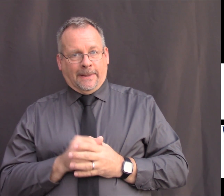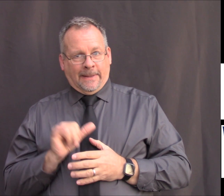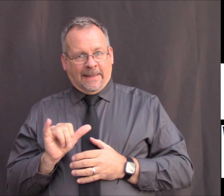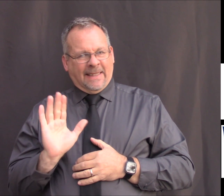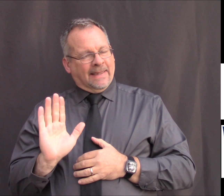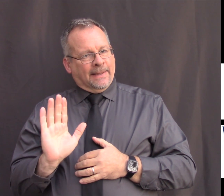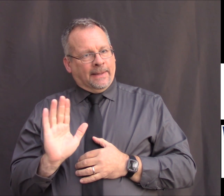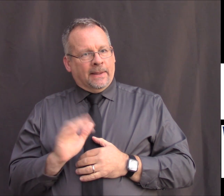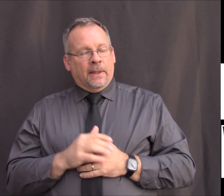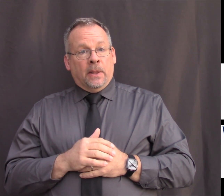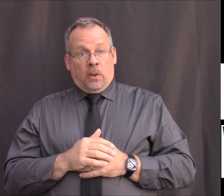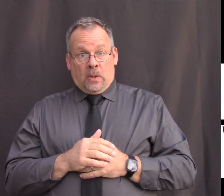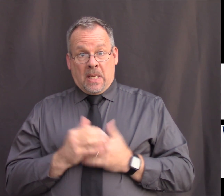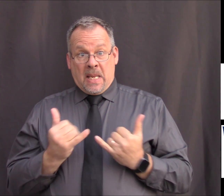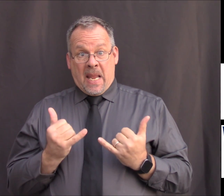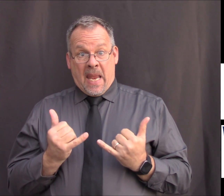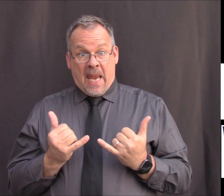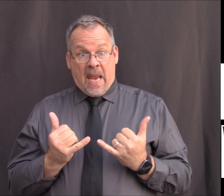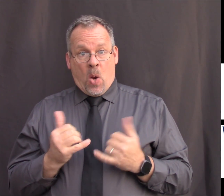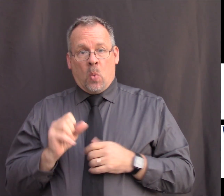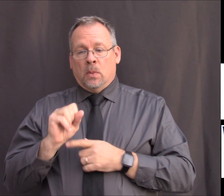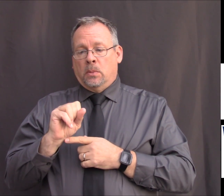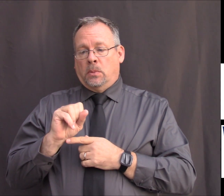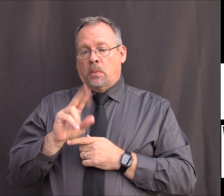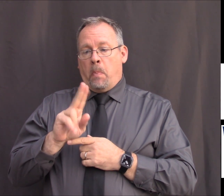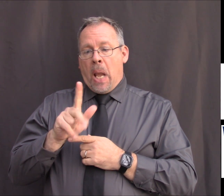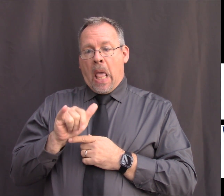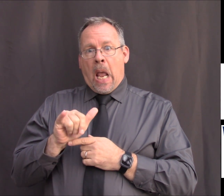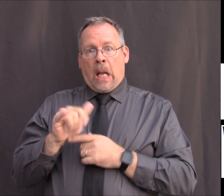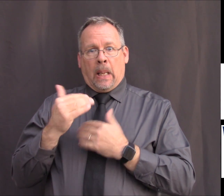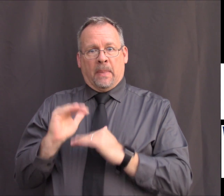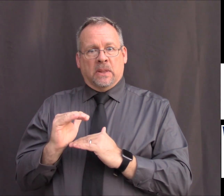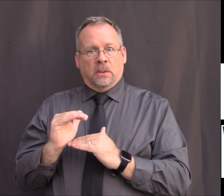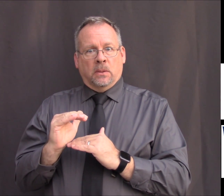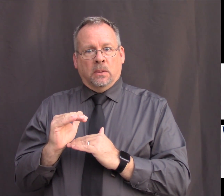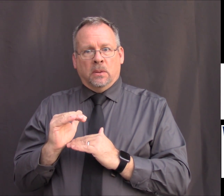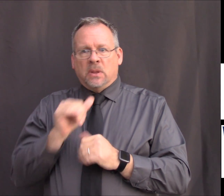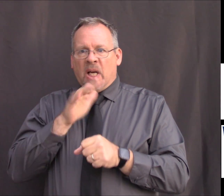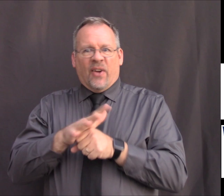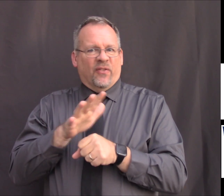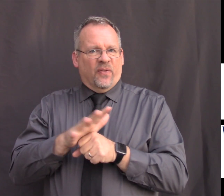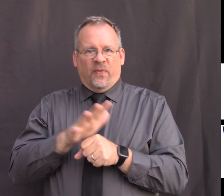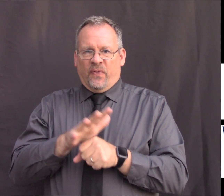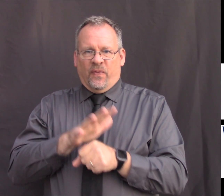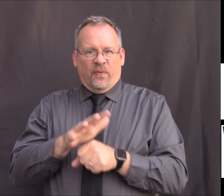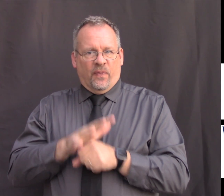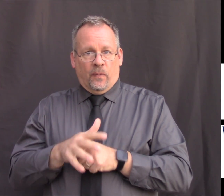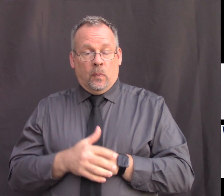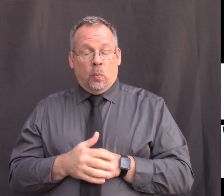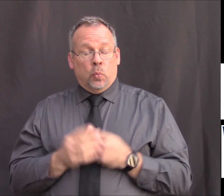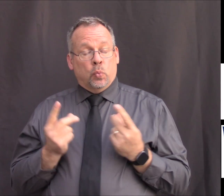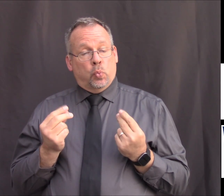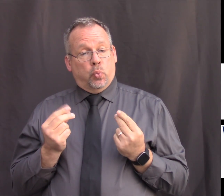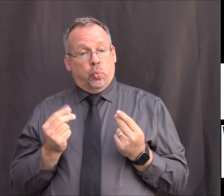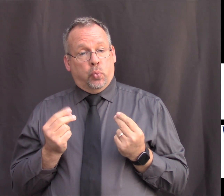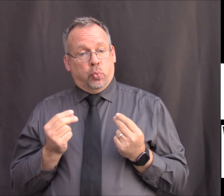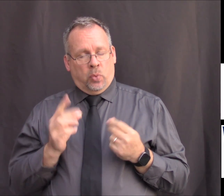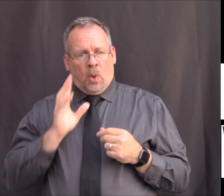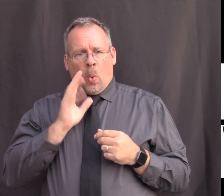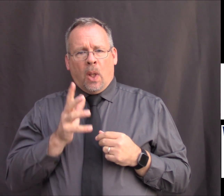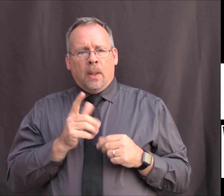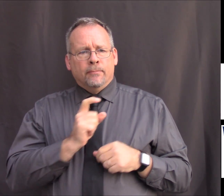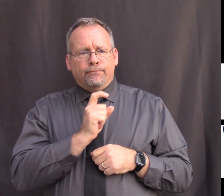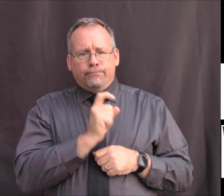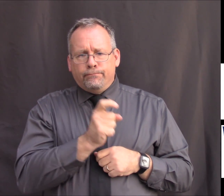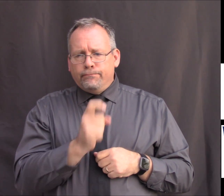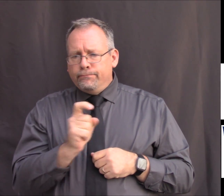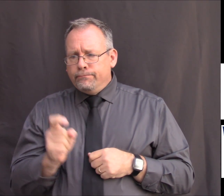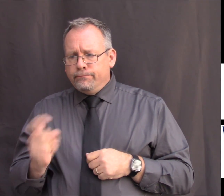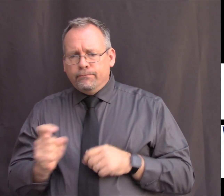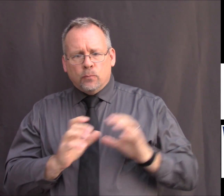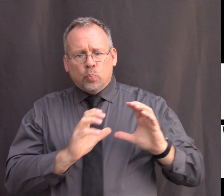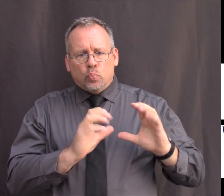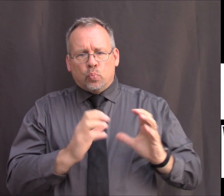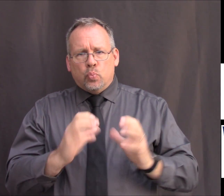Right now, the supply of vaccines is limited. COVID-19 vaccine will be provided to specific groups of people over